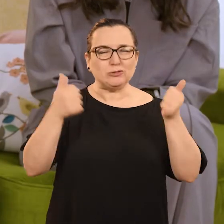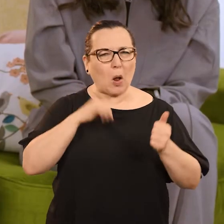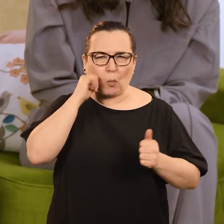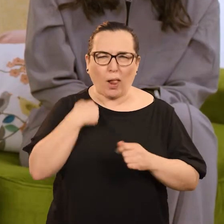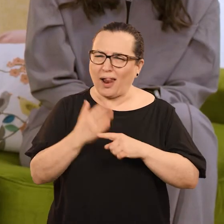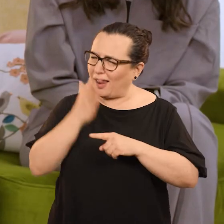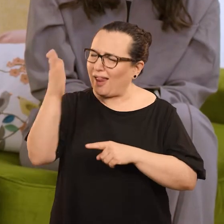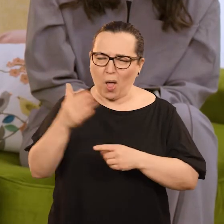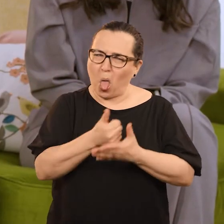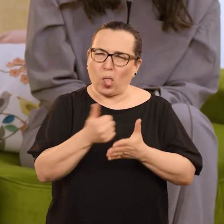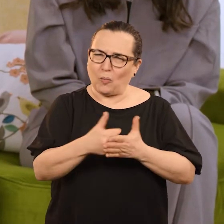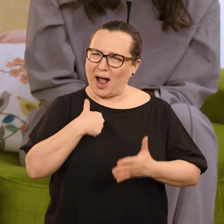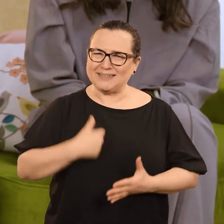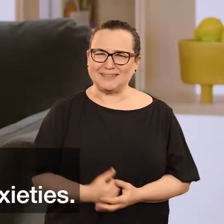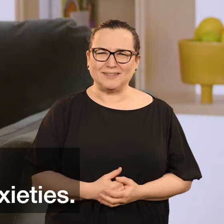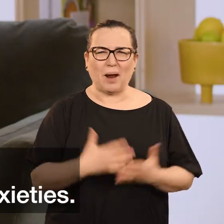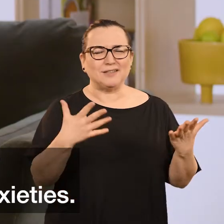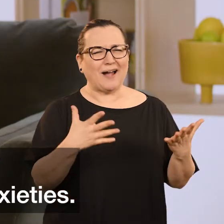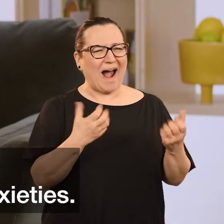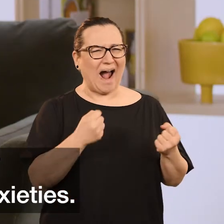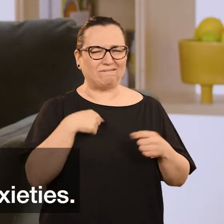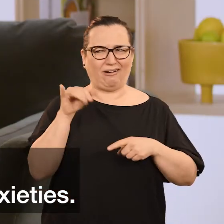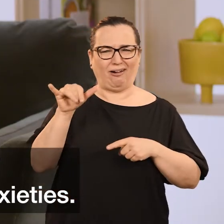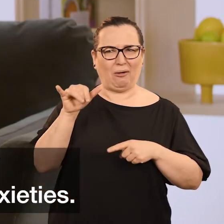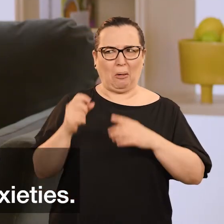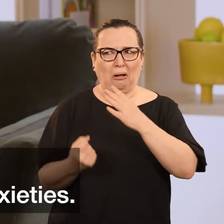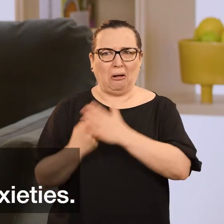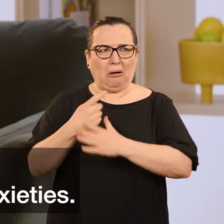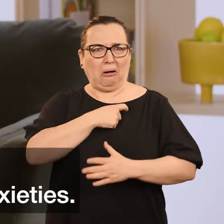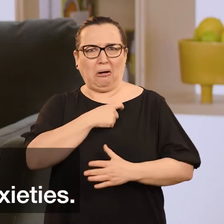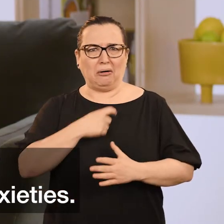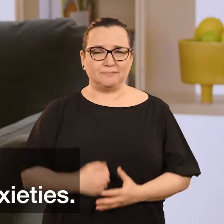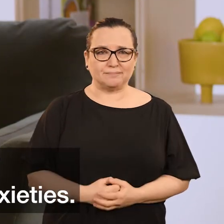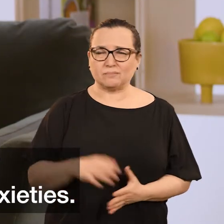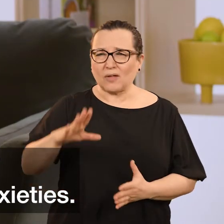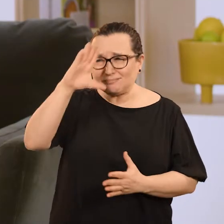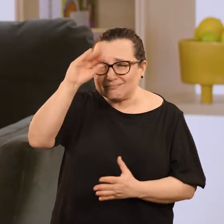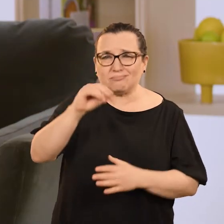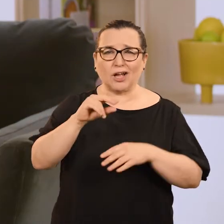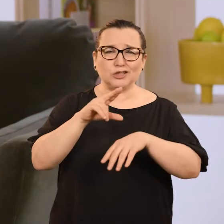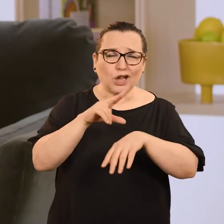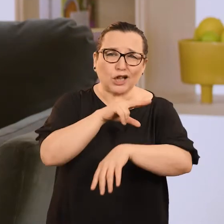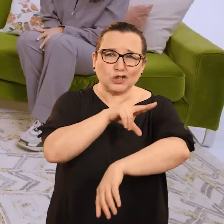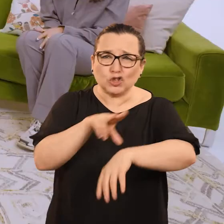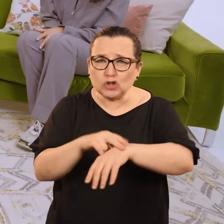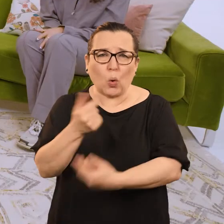But you know, it's with a sense of trepidation. And tell your nurse or doctor you know that you've had these anxieties. Ask them to have a look at the brush.